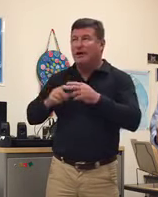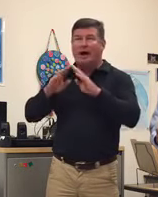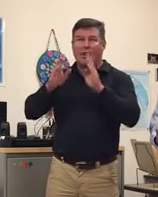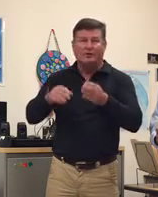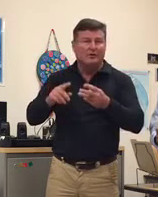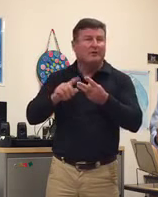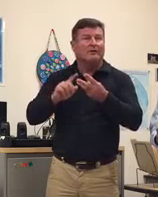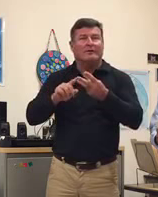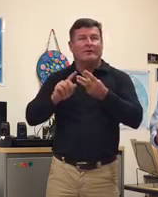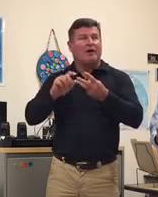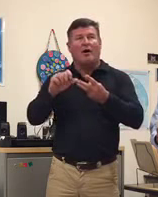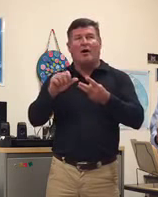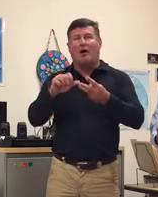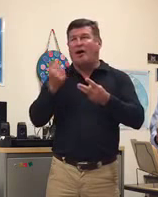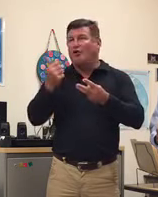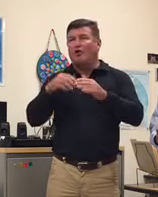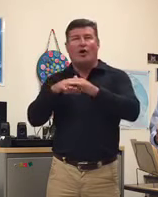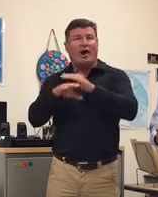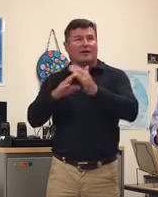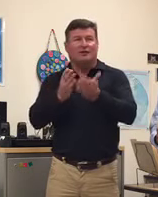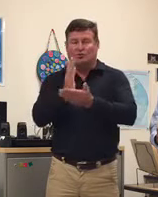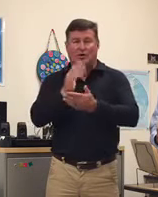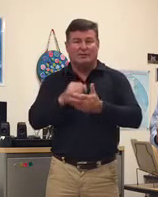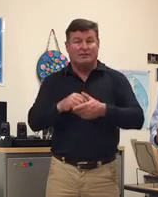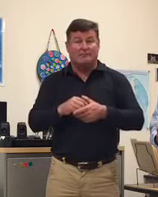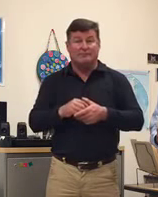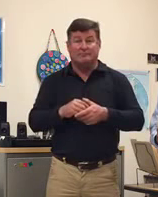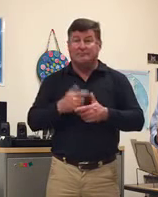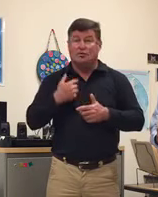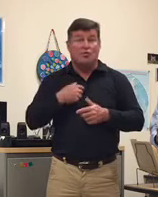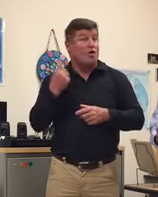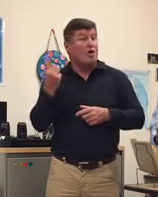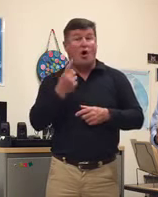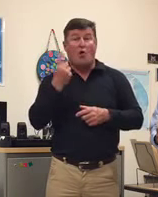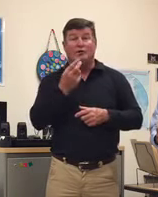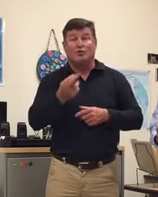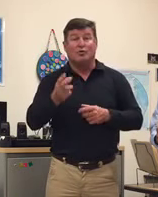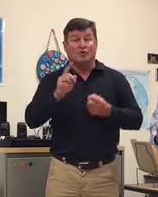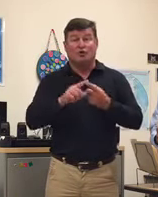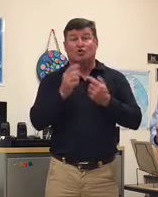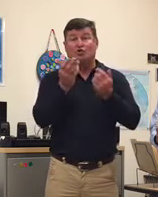topics such as education, housing, other access rights, so we are always